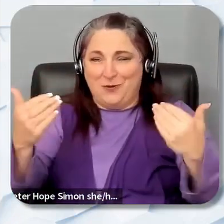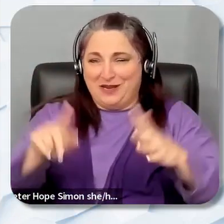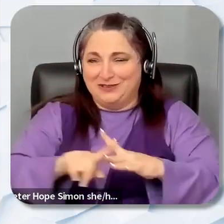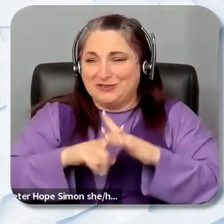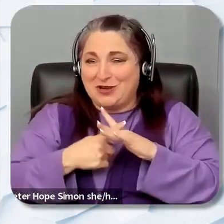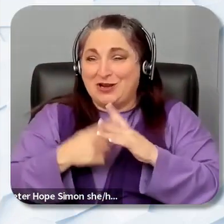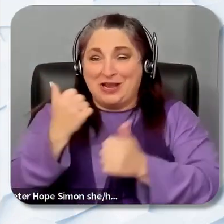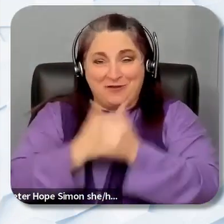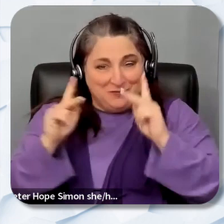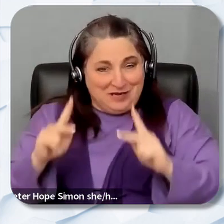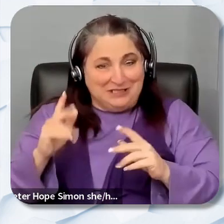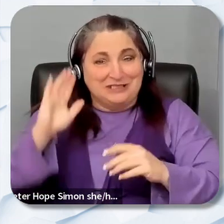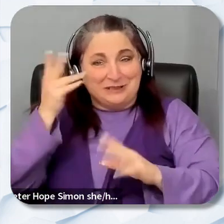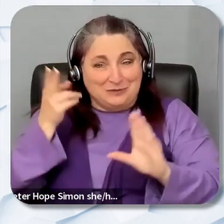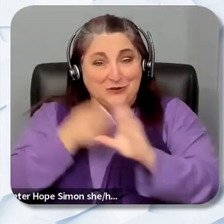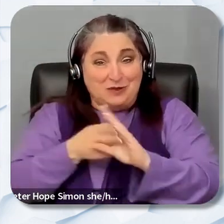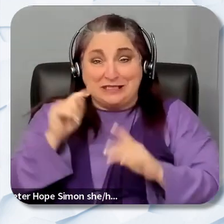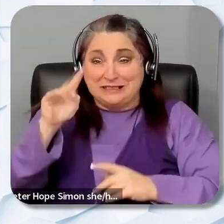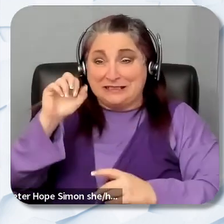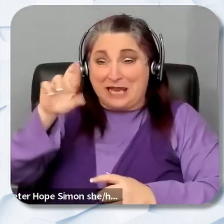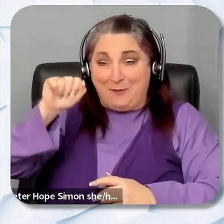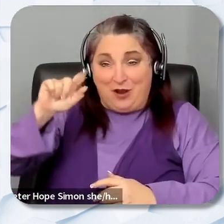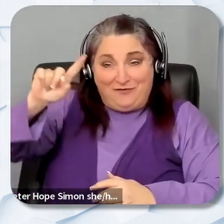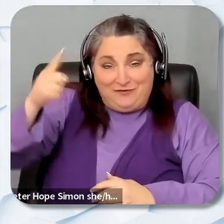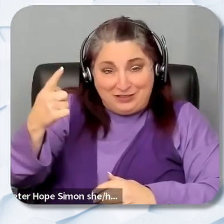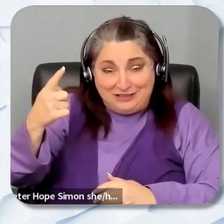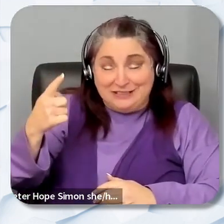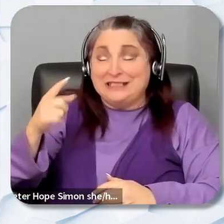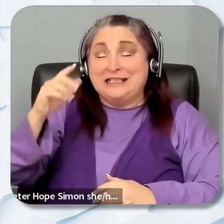here. Tamara, would you please like to start? Tamara McMillan: Yes, thank you, Shiyloh.